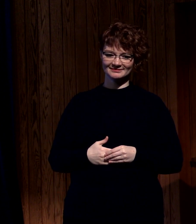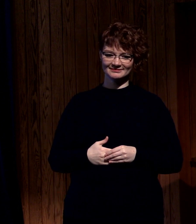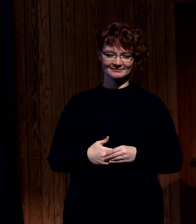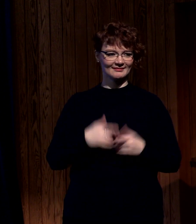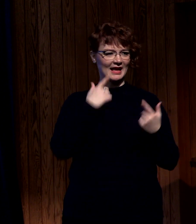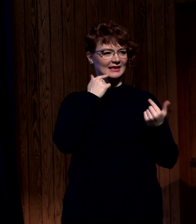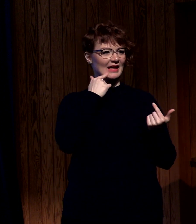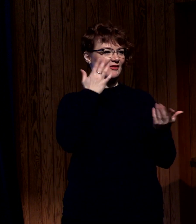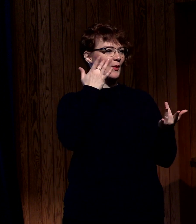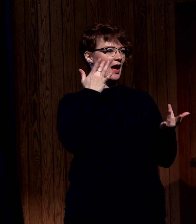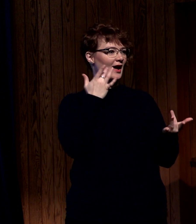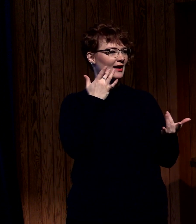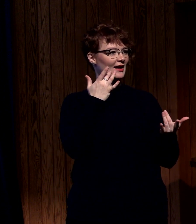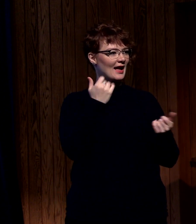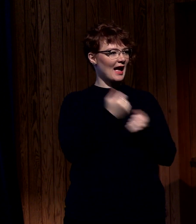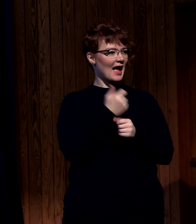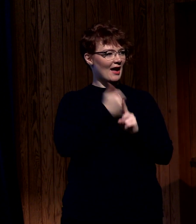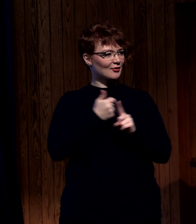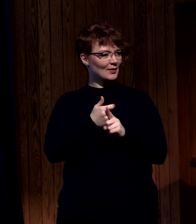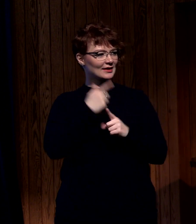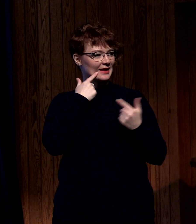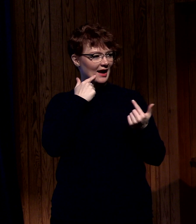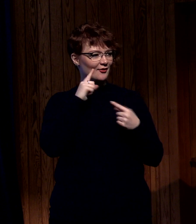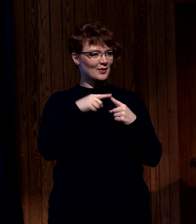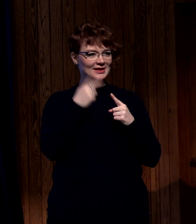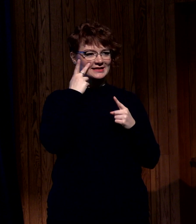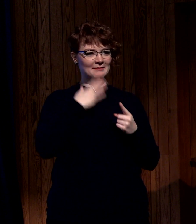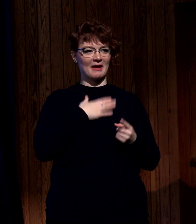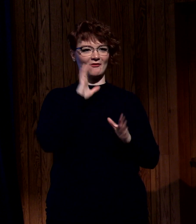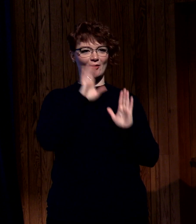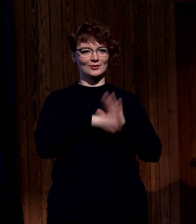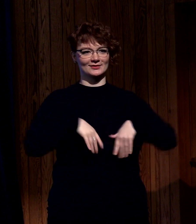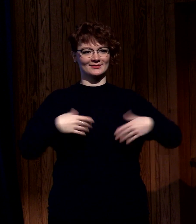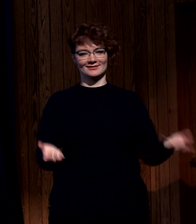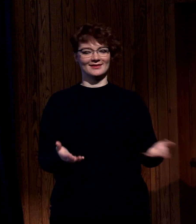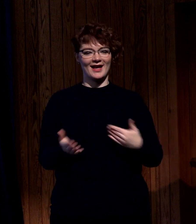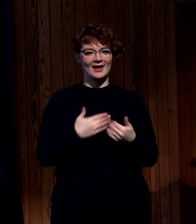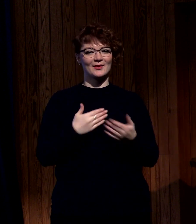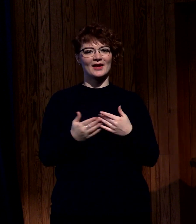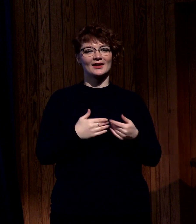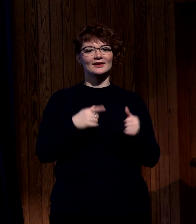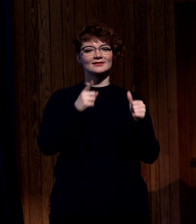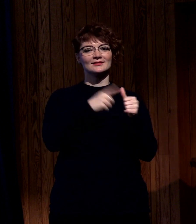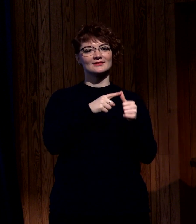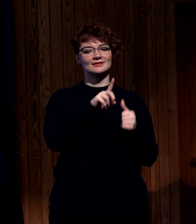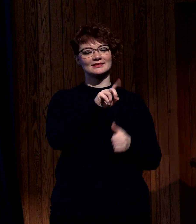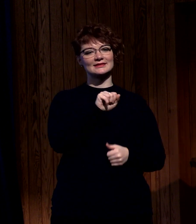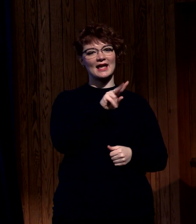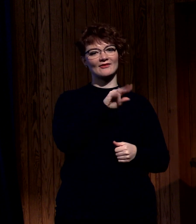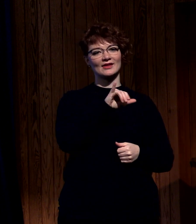everyone laughing? Everyone laughs every time they see those photos? So you'll see one David Blaine who's holding the deck of